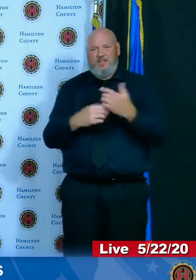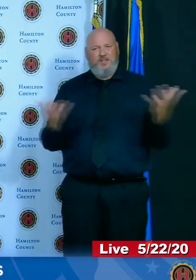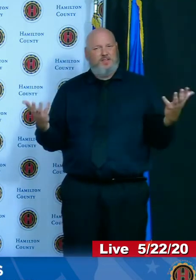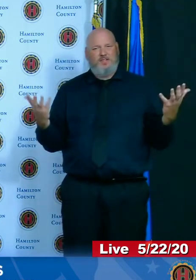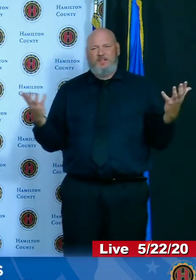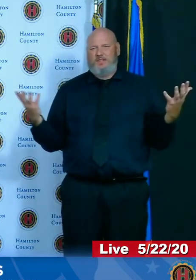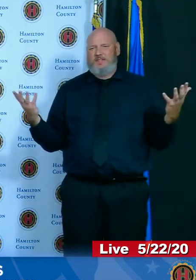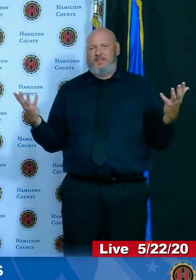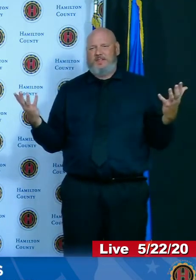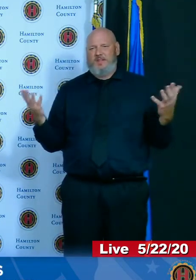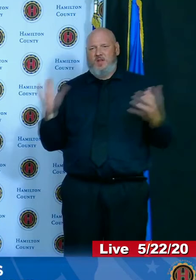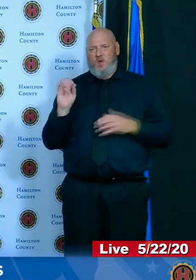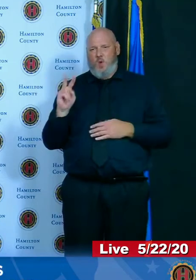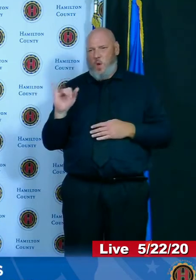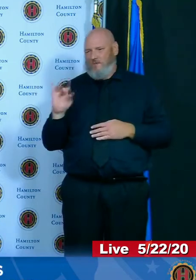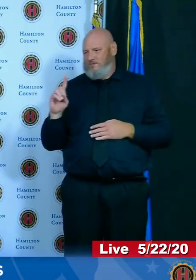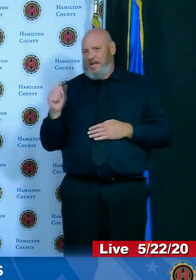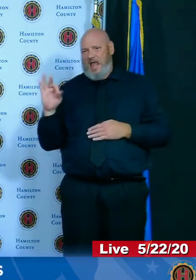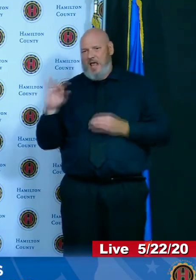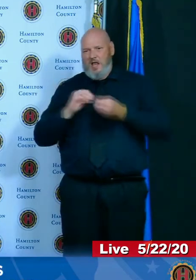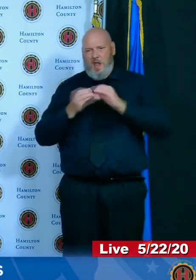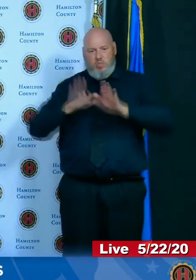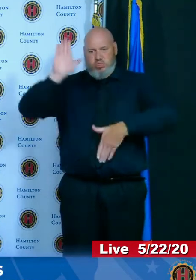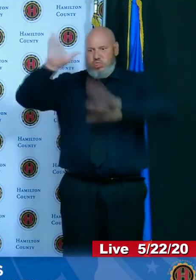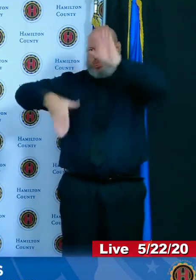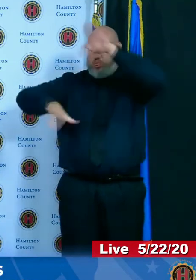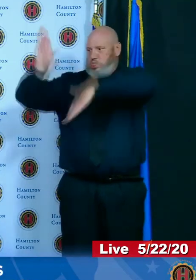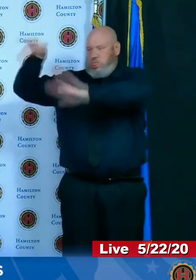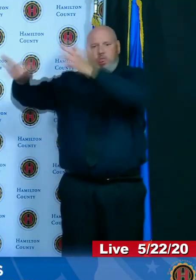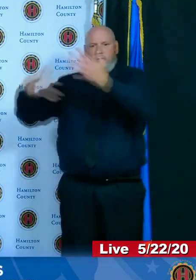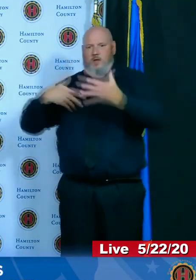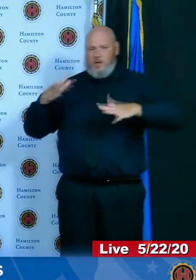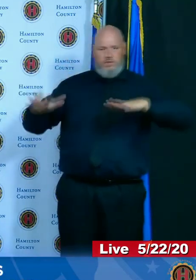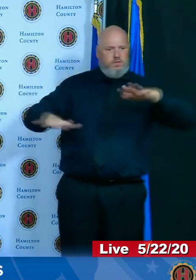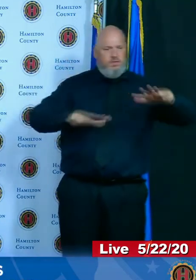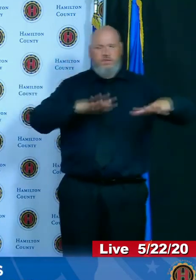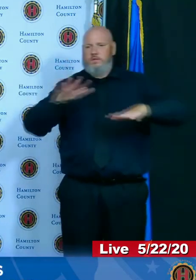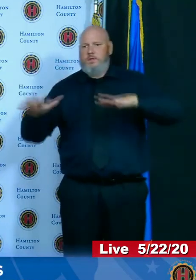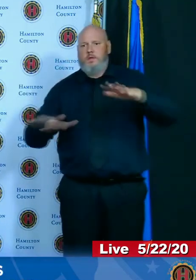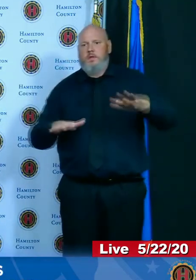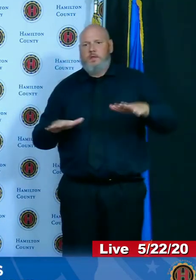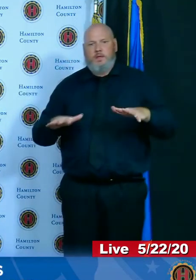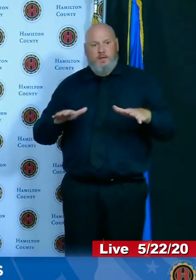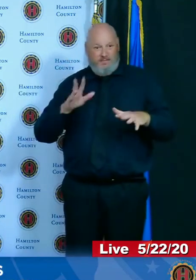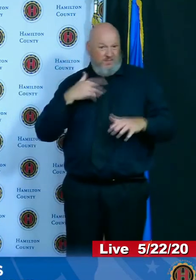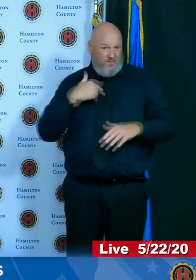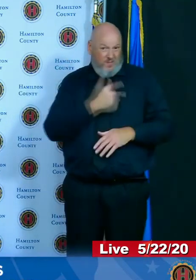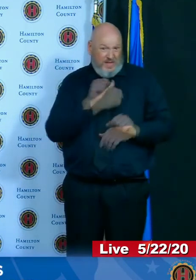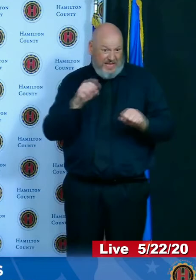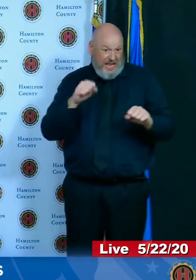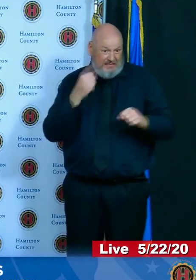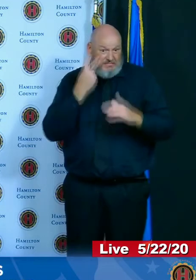need to do what we need to do individually to keep ourselves and other people safe in the community so thank you again